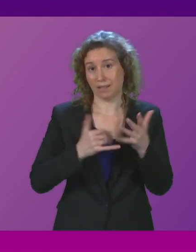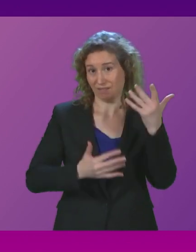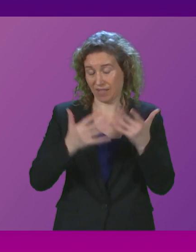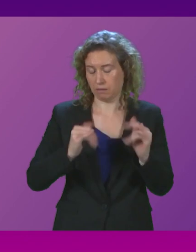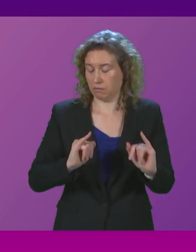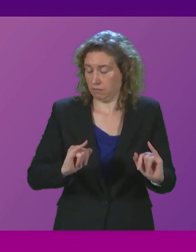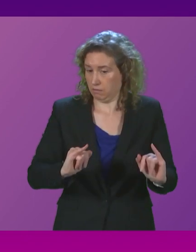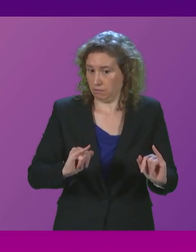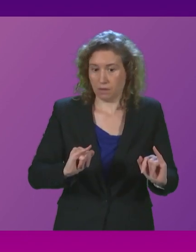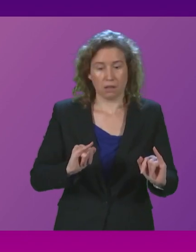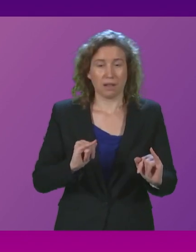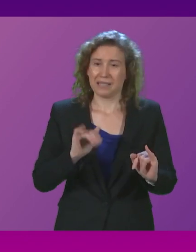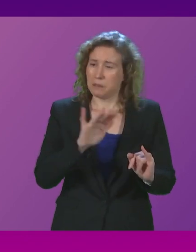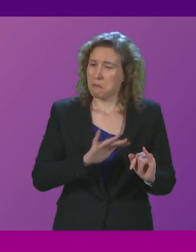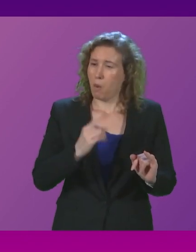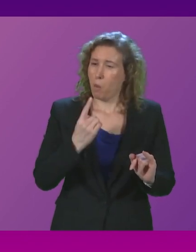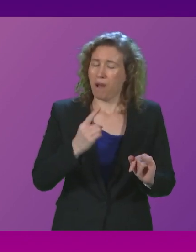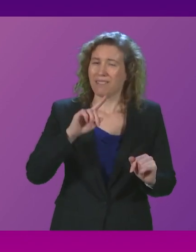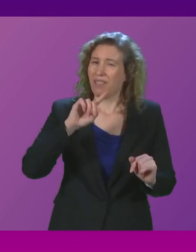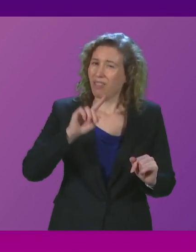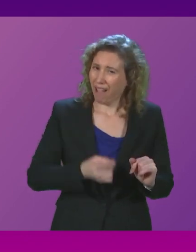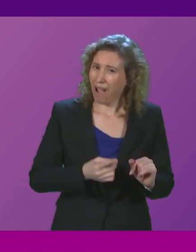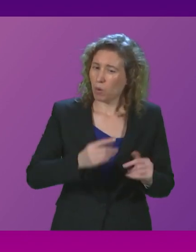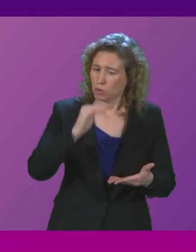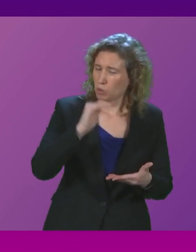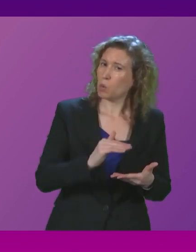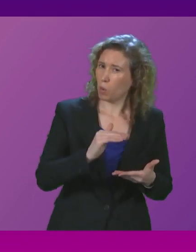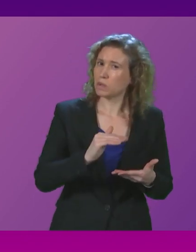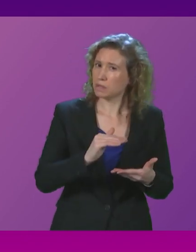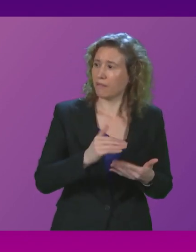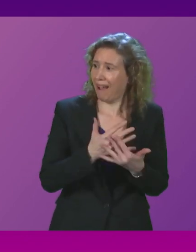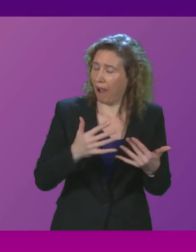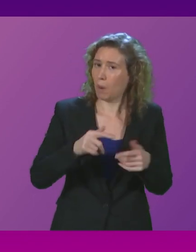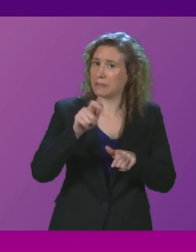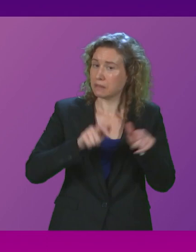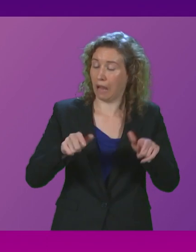a shortfall of almost 1,000 in the number of students who are currently accepted in